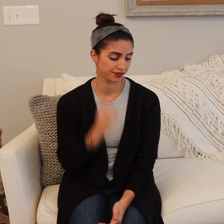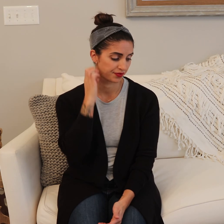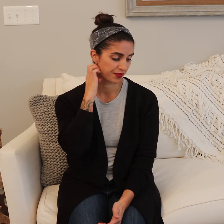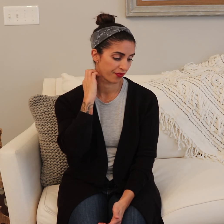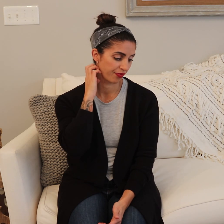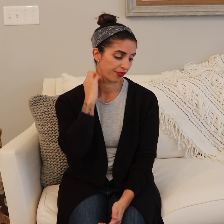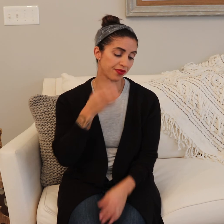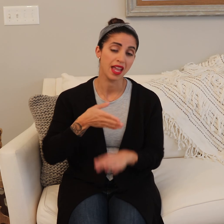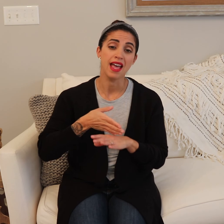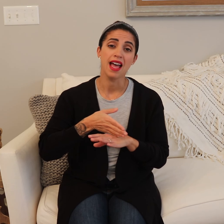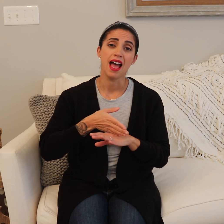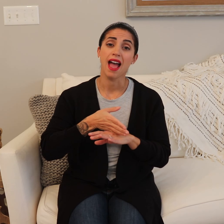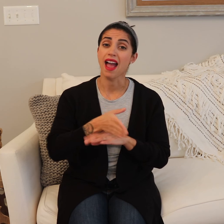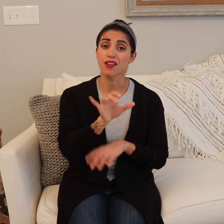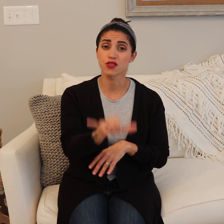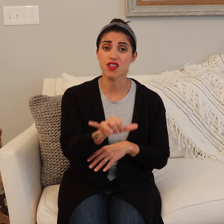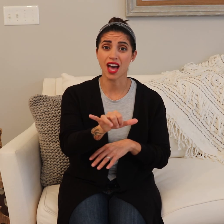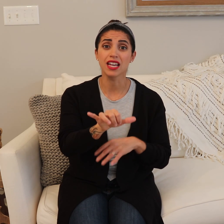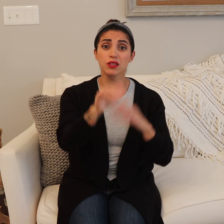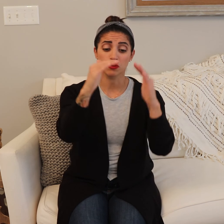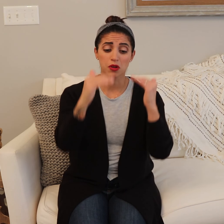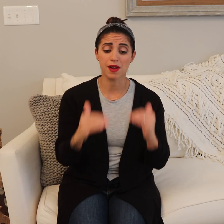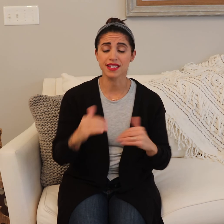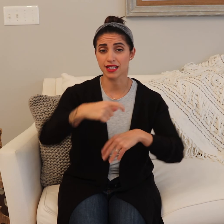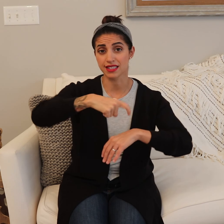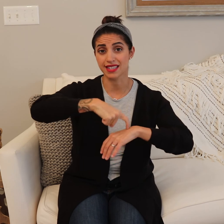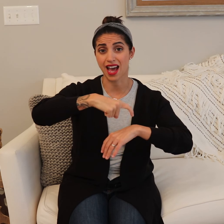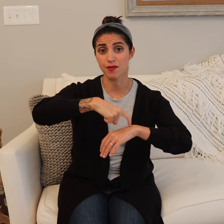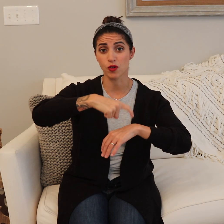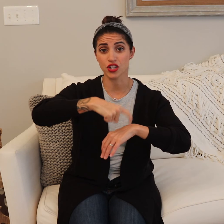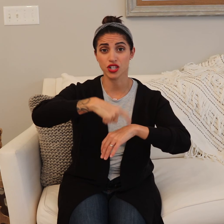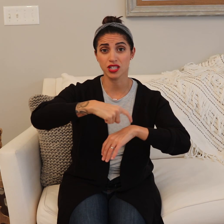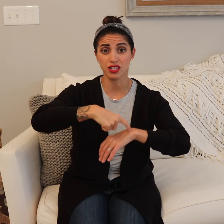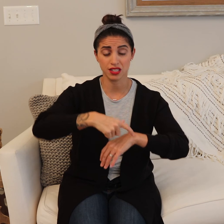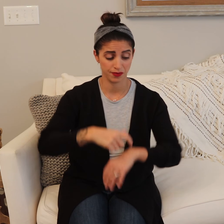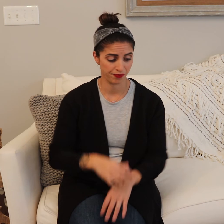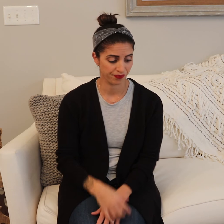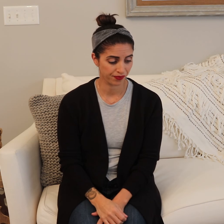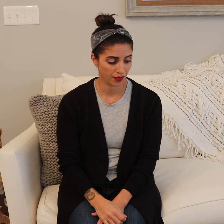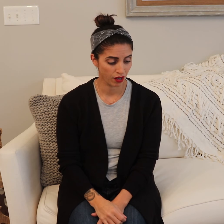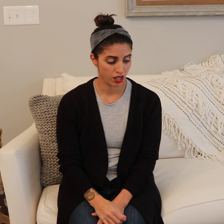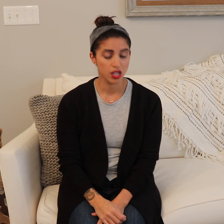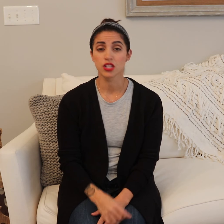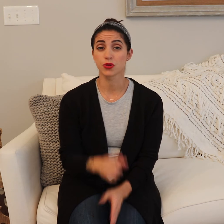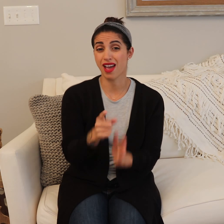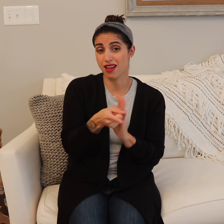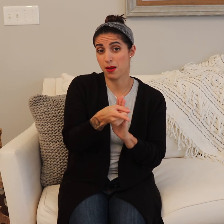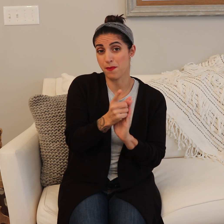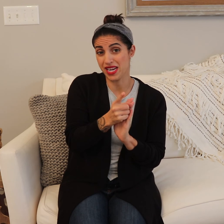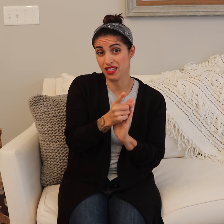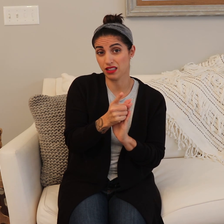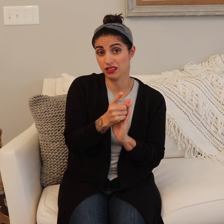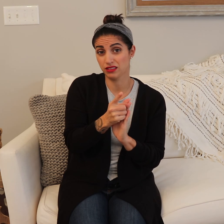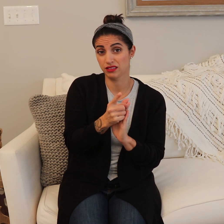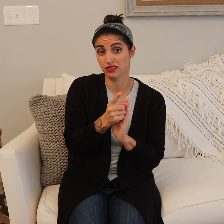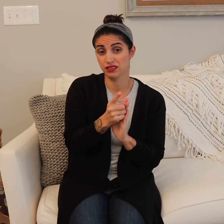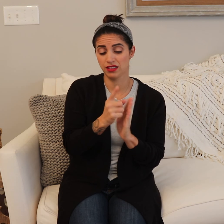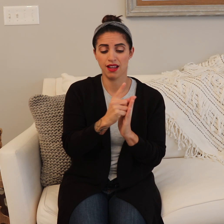After that, we went down to Time questions. So we had Minute